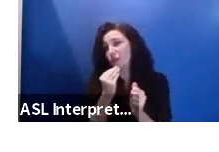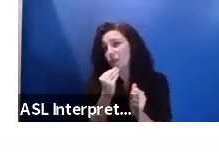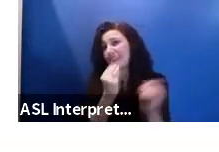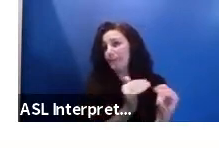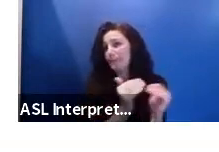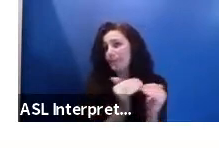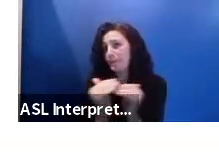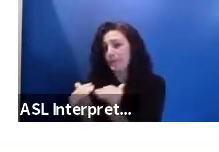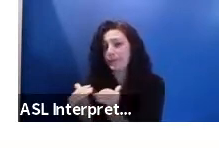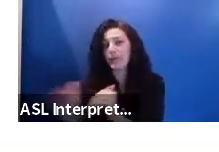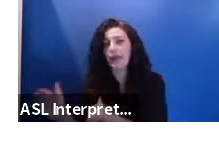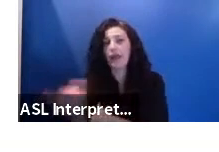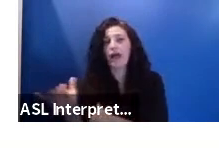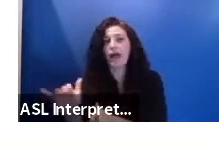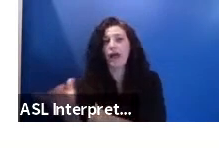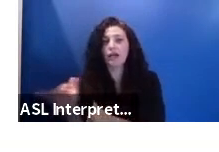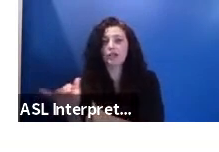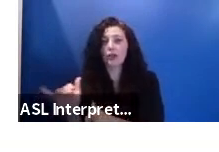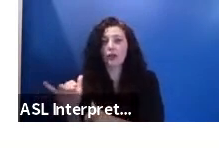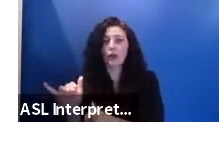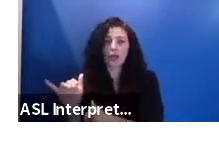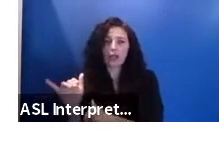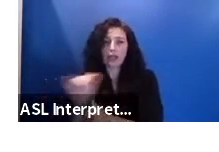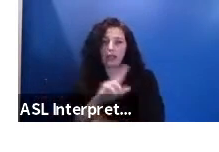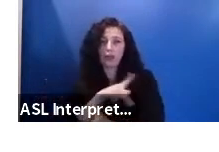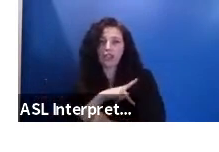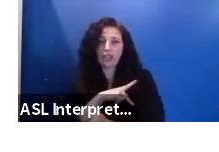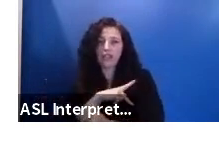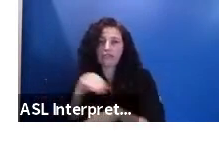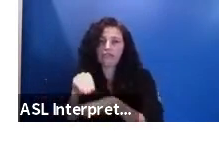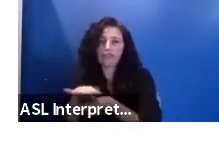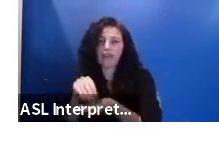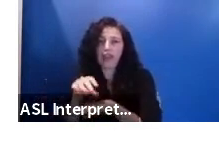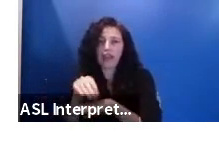Also personal effects performers should remain with the performer at all times, except when a personal necessity items